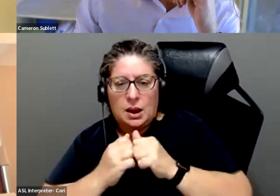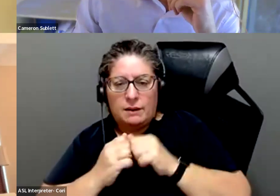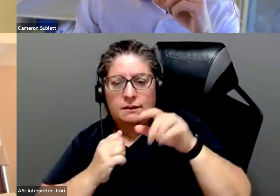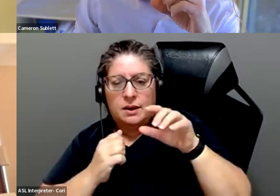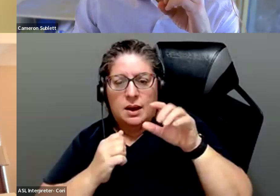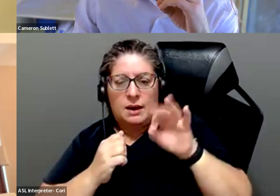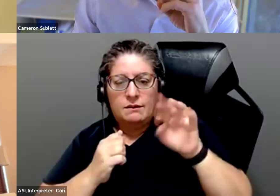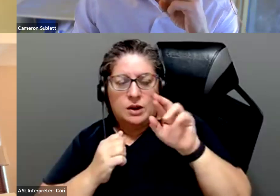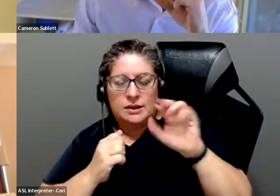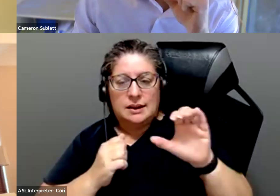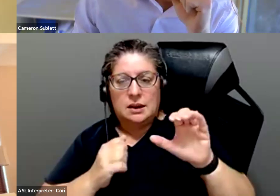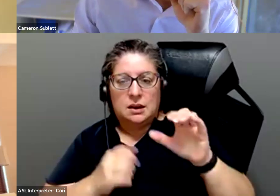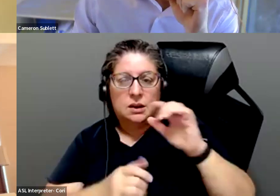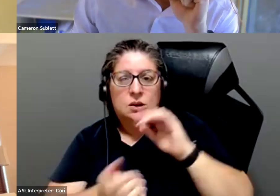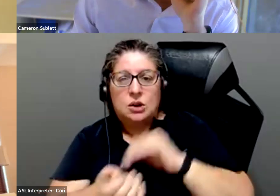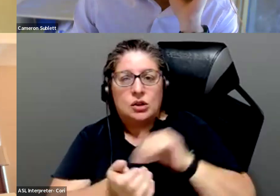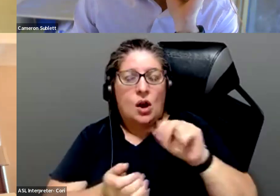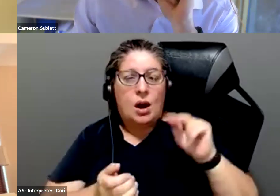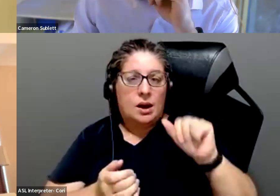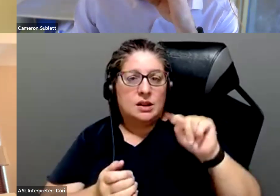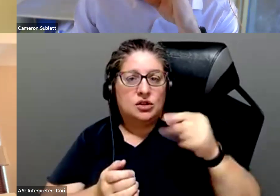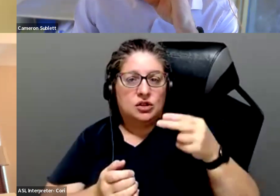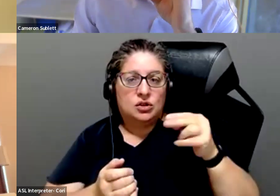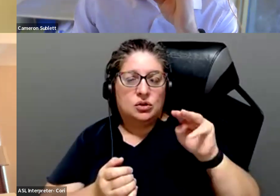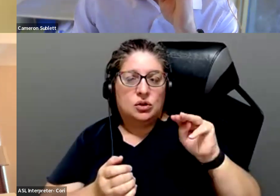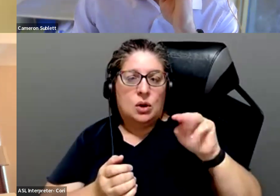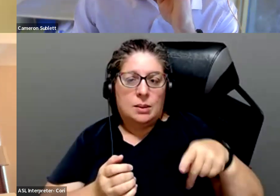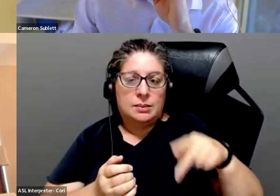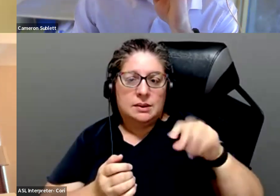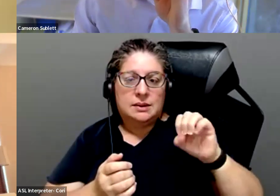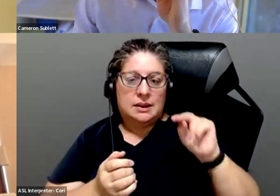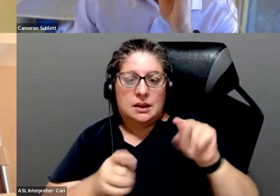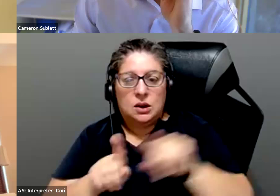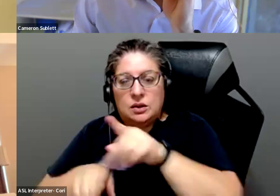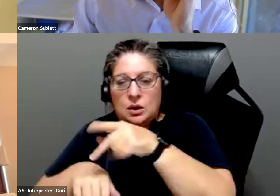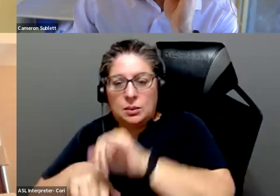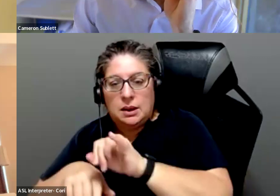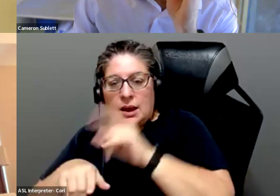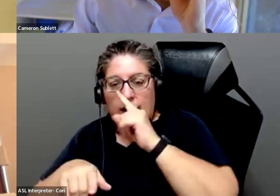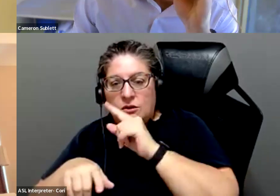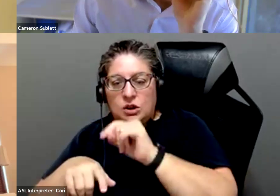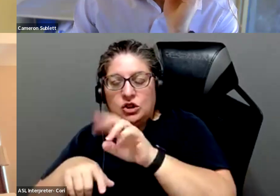Doctor Anna Thompson and also the PI of Turnpike project Doctor